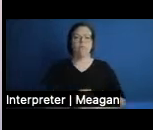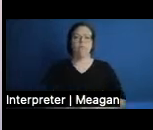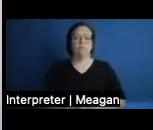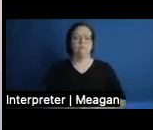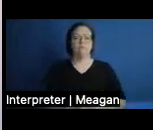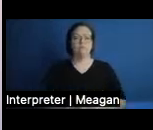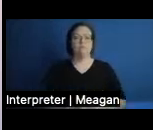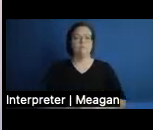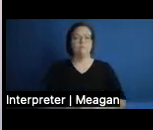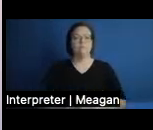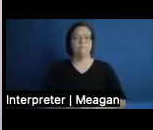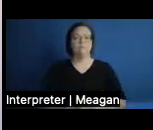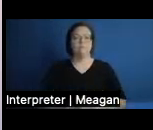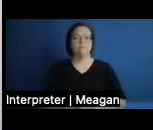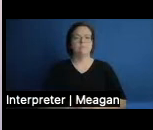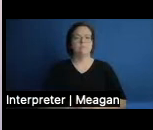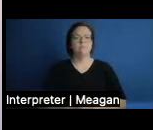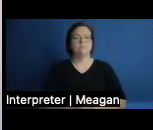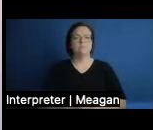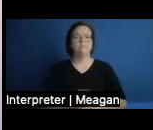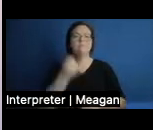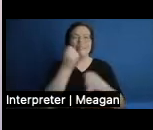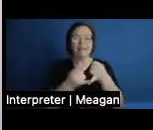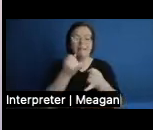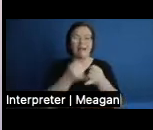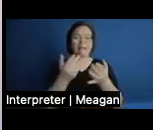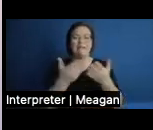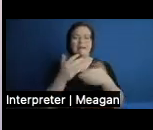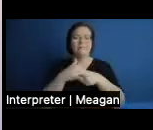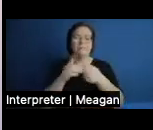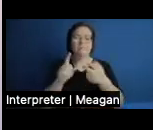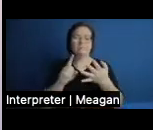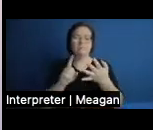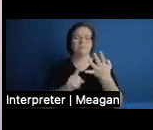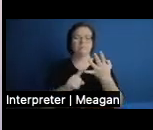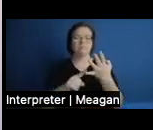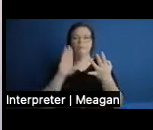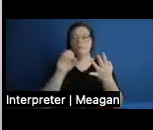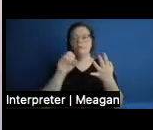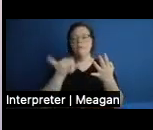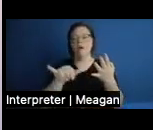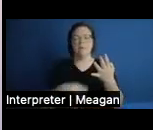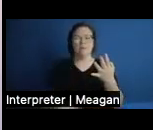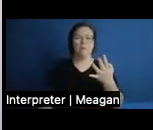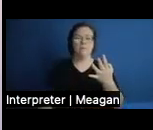And then the last thing that I'm always obsessed with in a poem is the body and not just the body